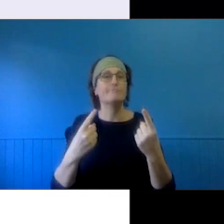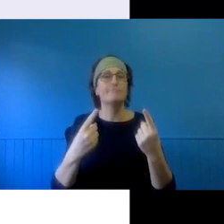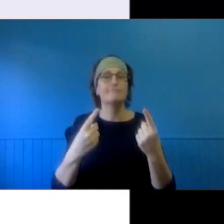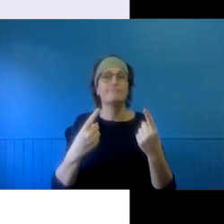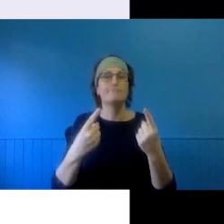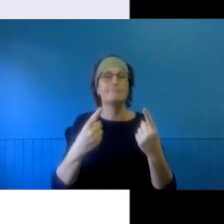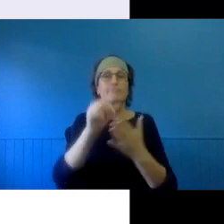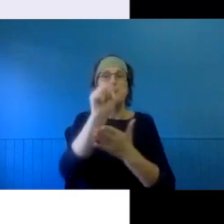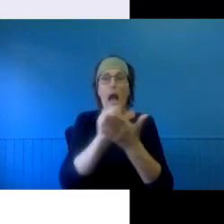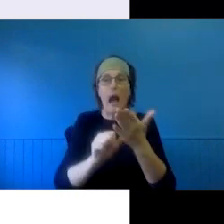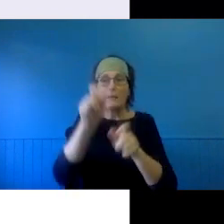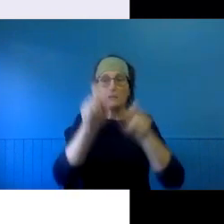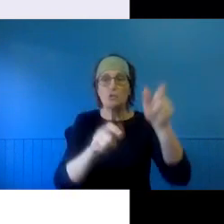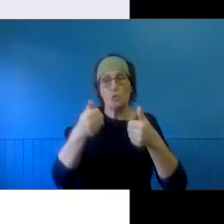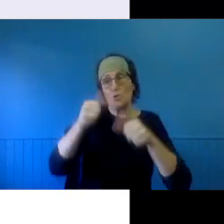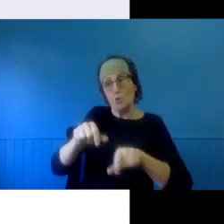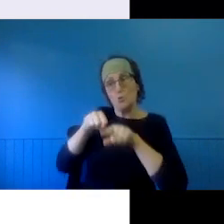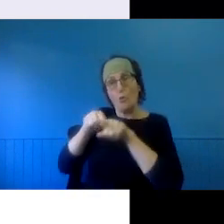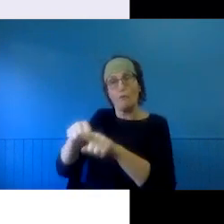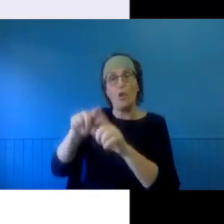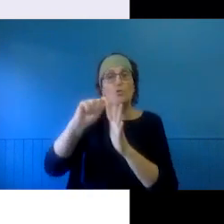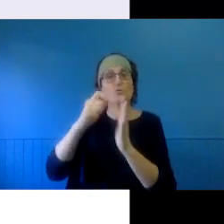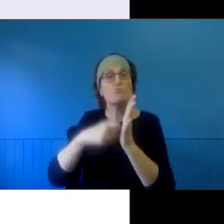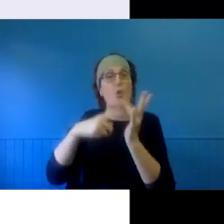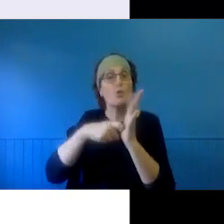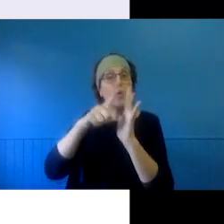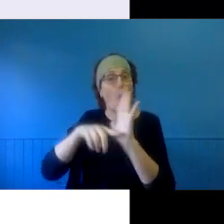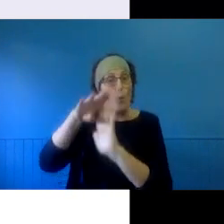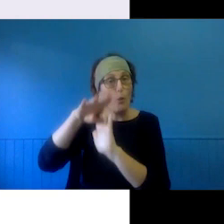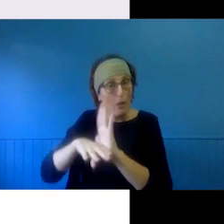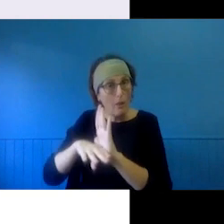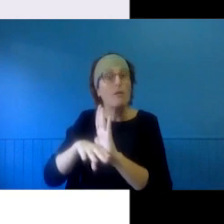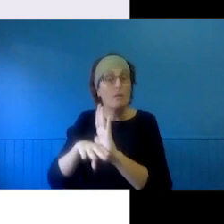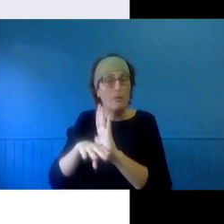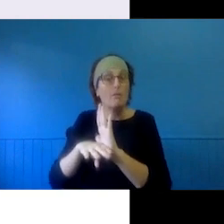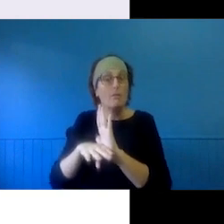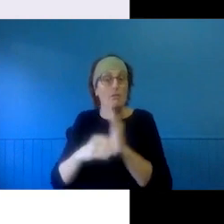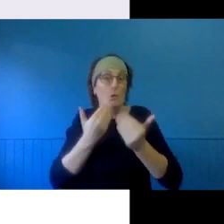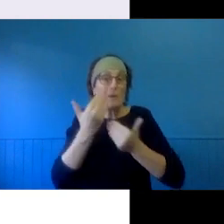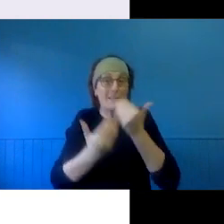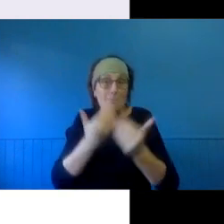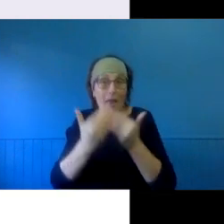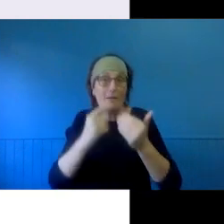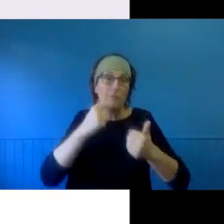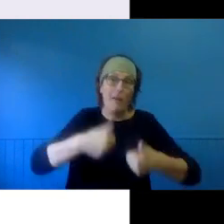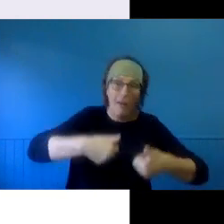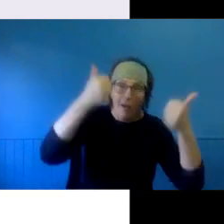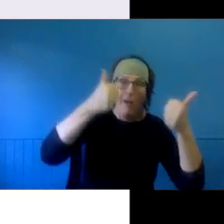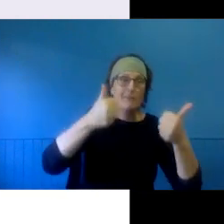their projects, implemented them. It goes through the successes and the